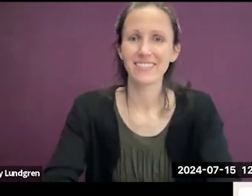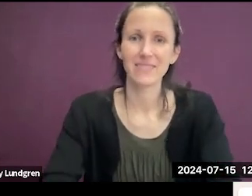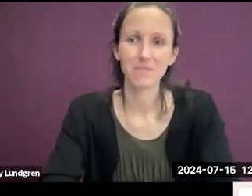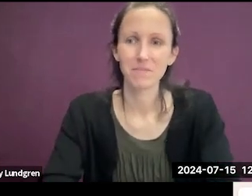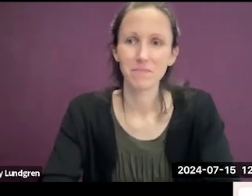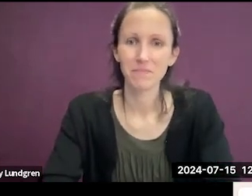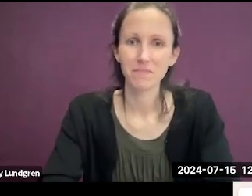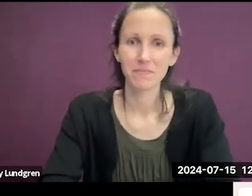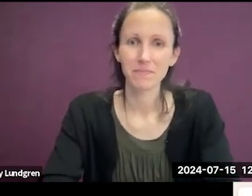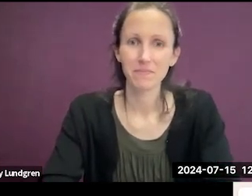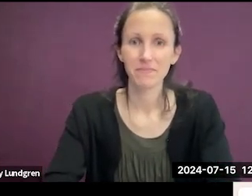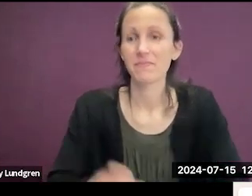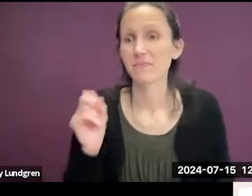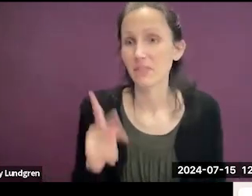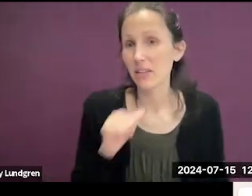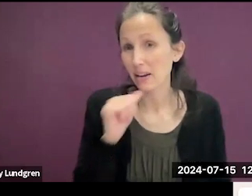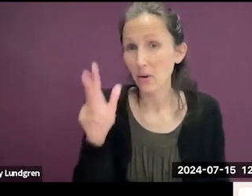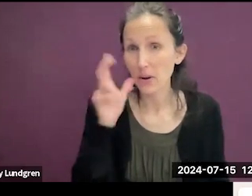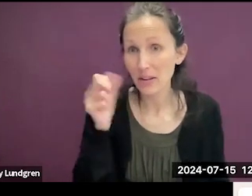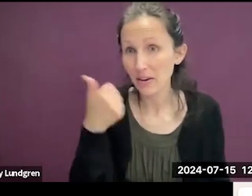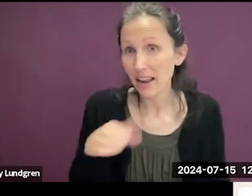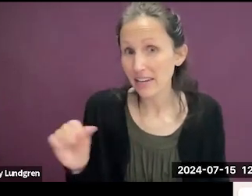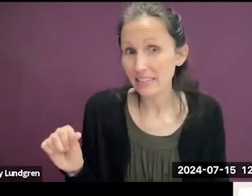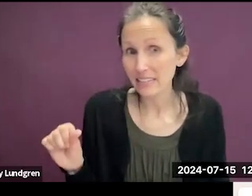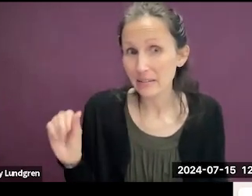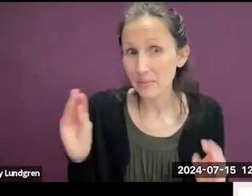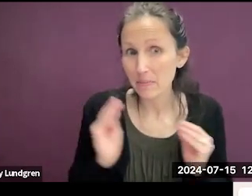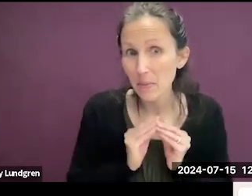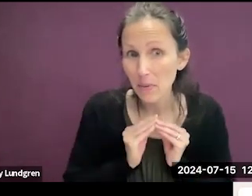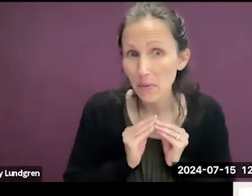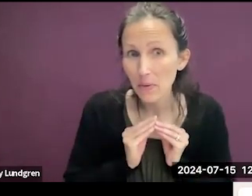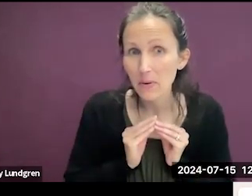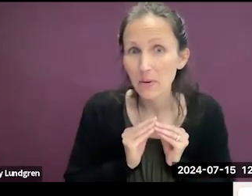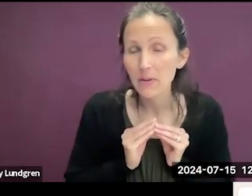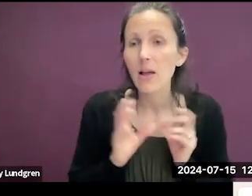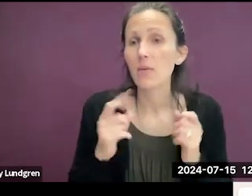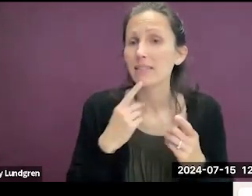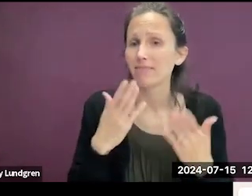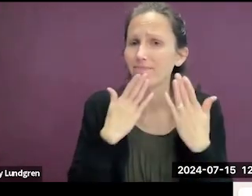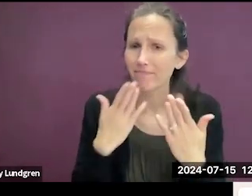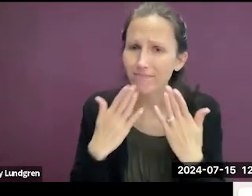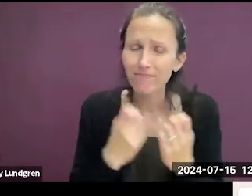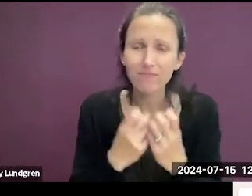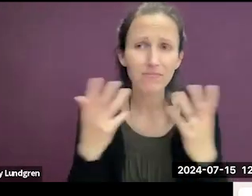Okay, I'm not hearing too many other questions, so I just wanna say, thank you all for popping in